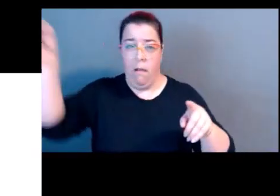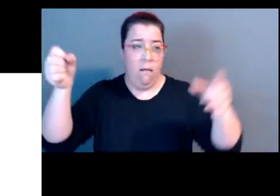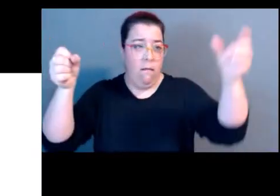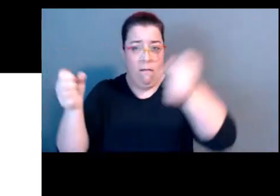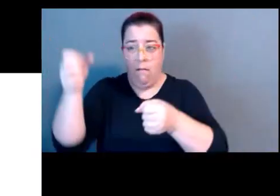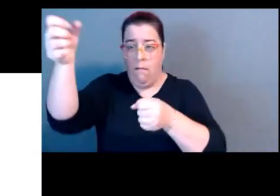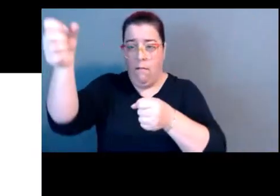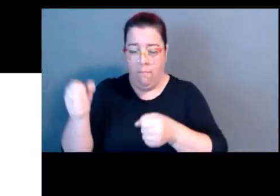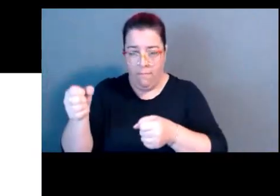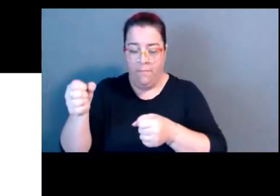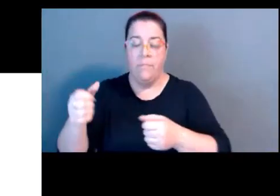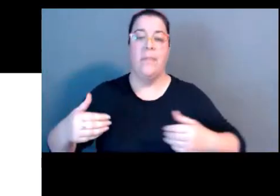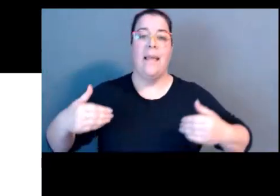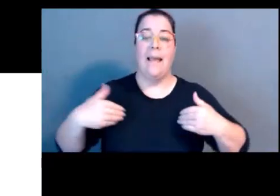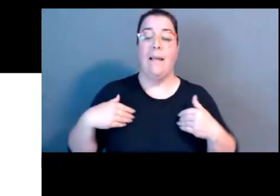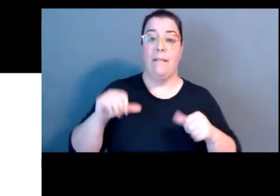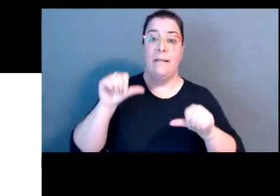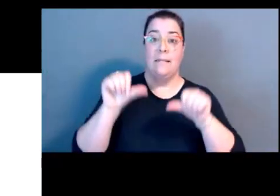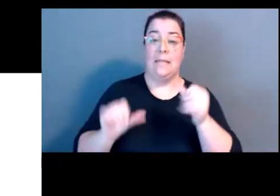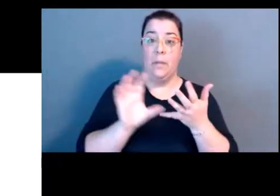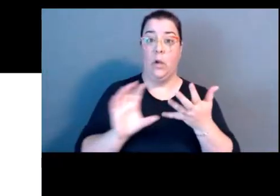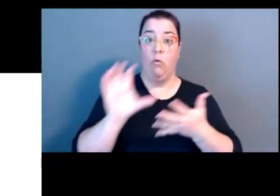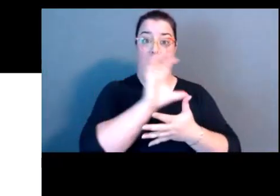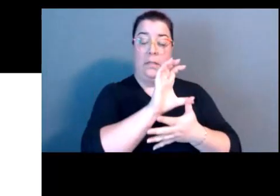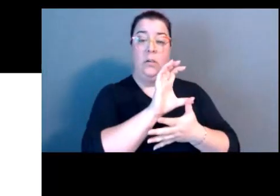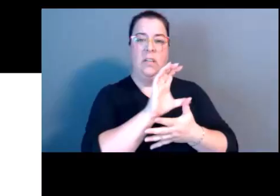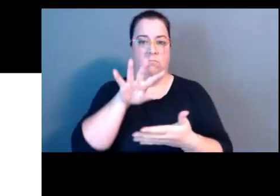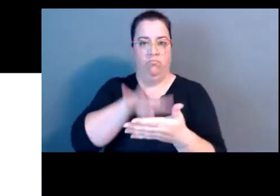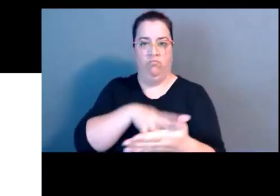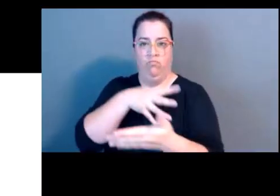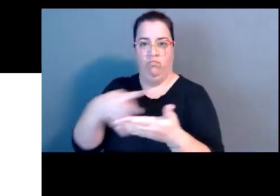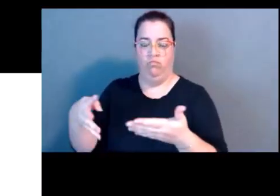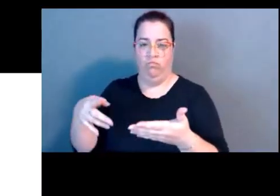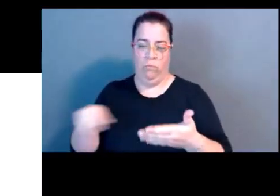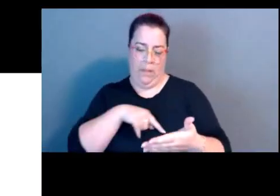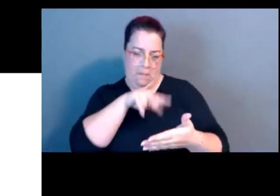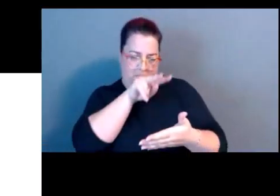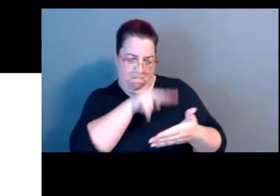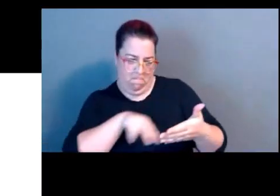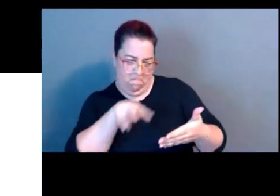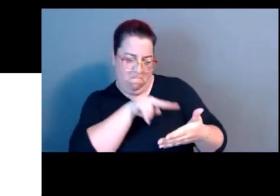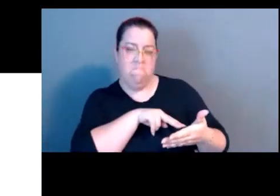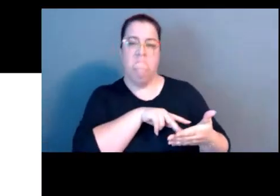the assessment criteria. They discuss and work together to agree on a ranked list of applications,